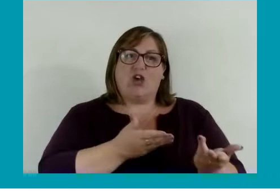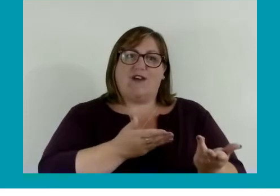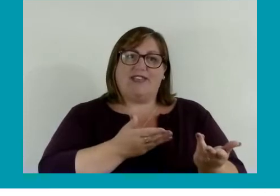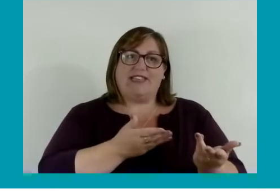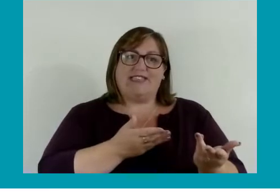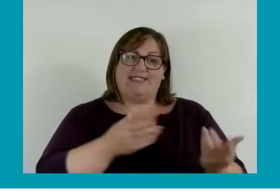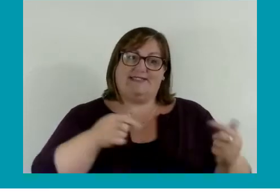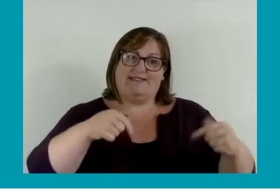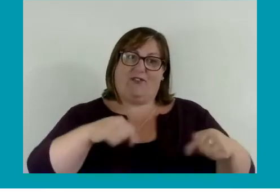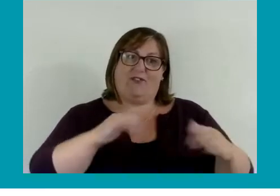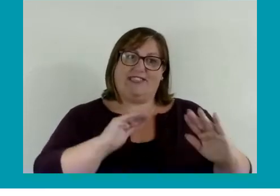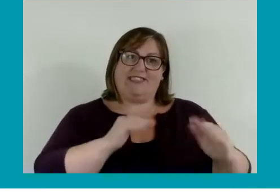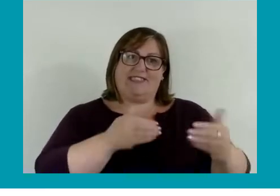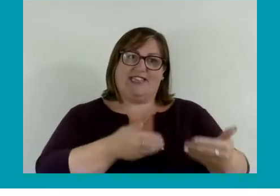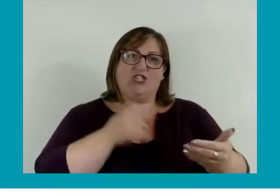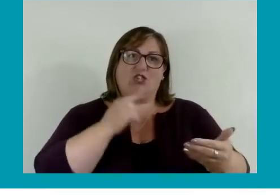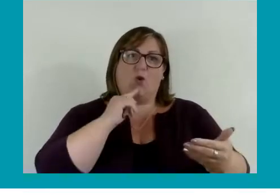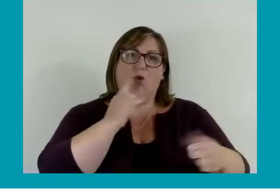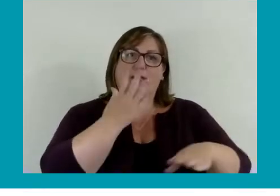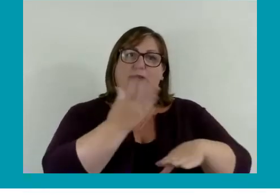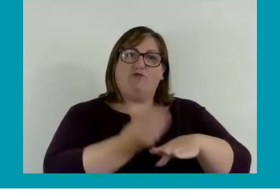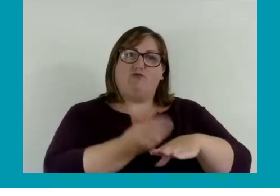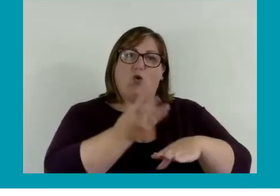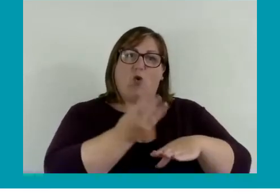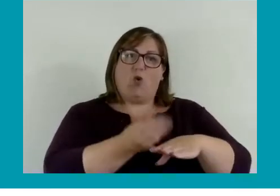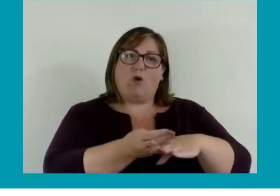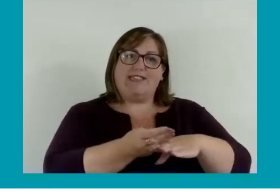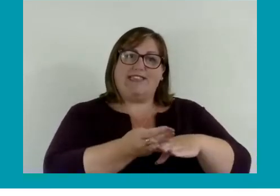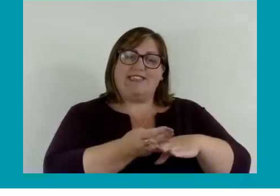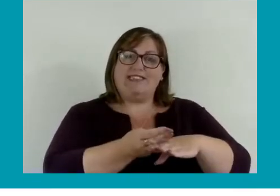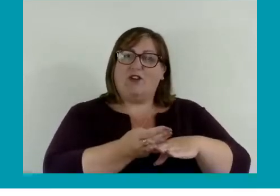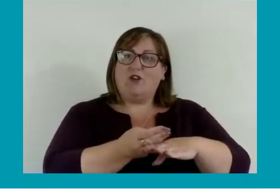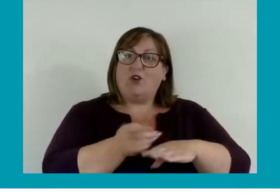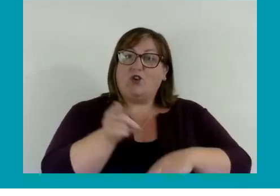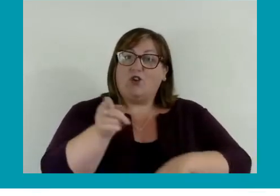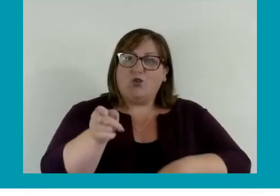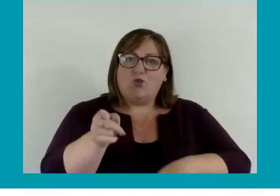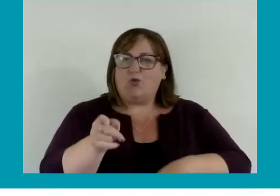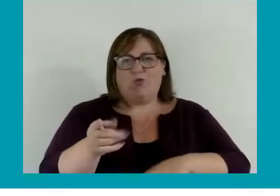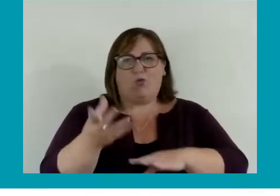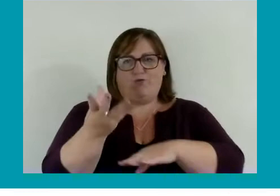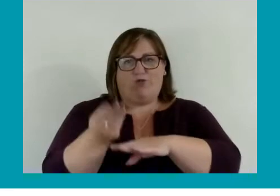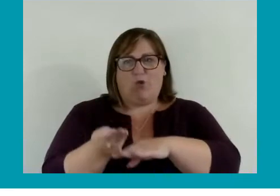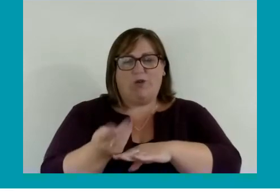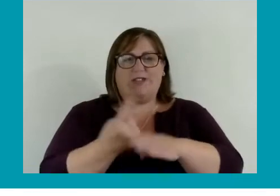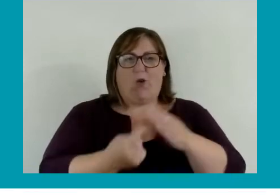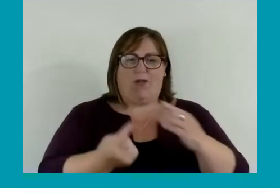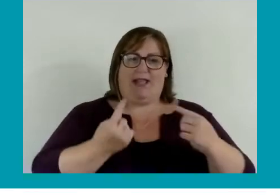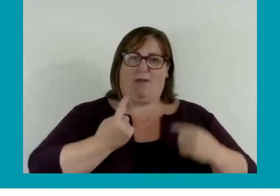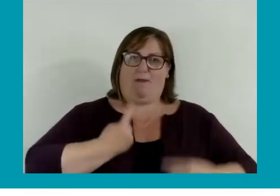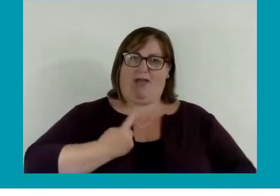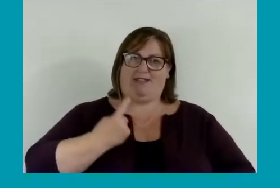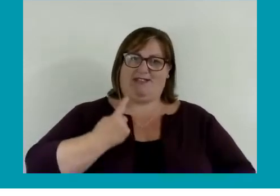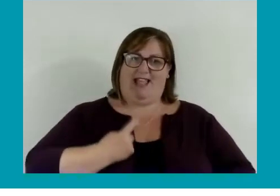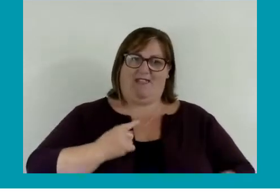However, you will not be recorded it will just be myself and the panelists so without further ado